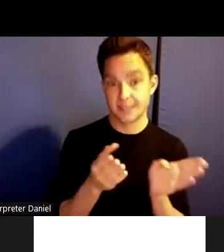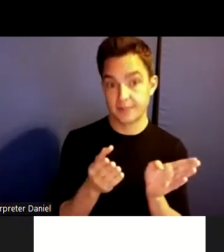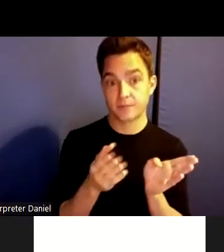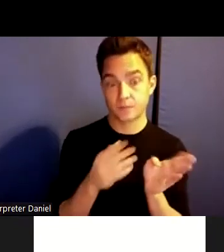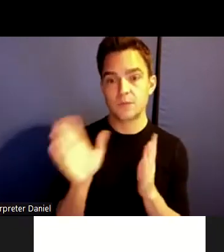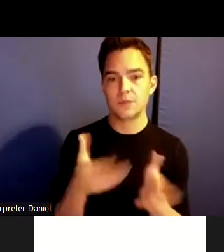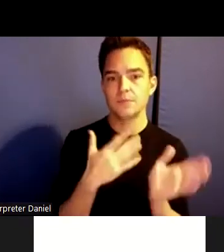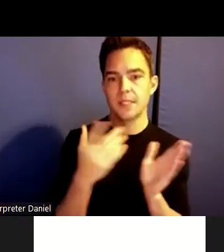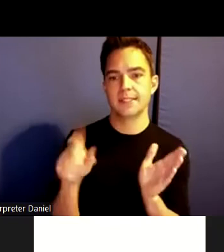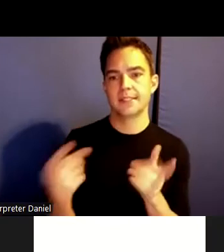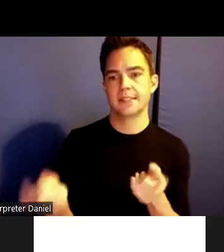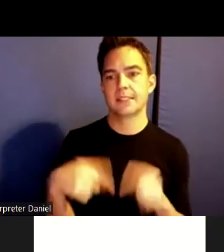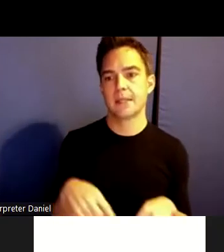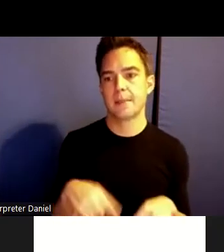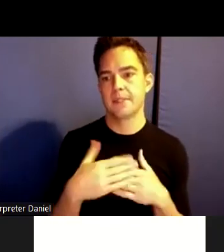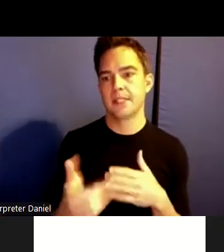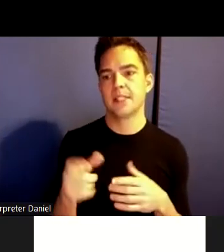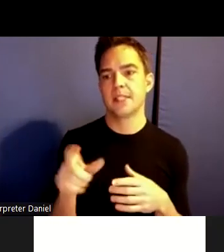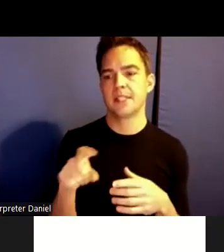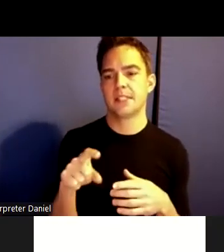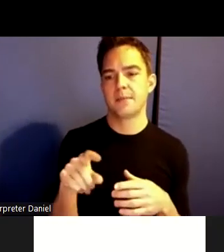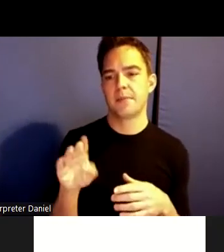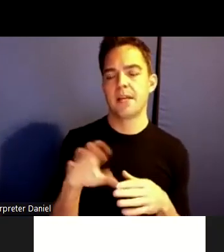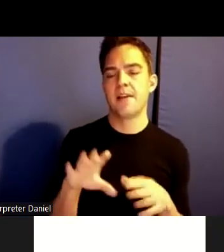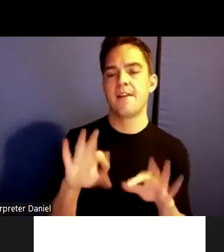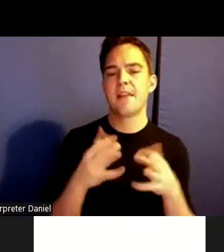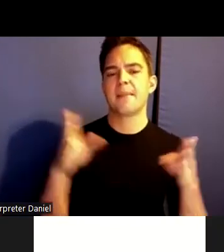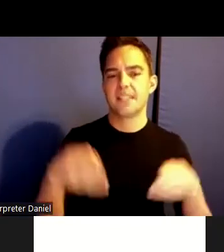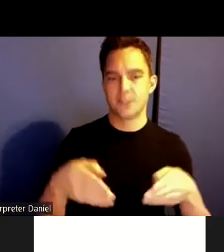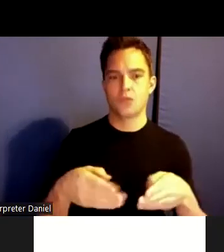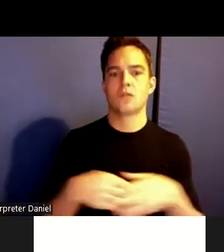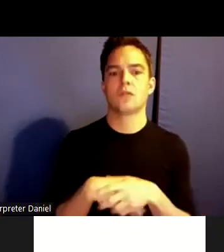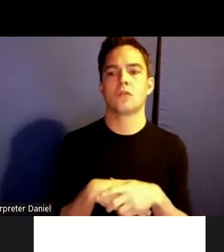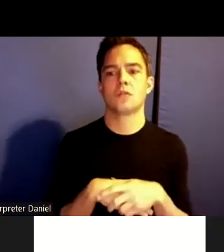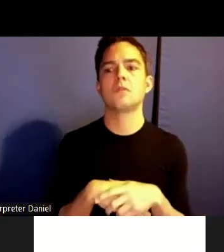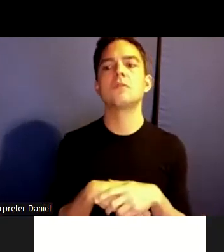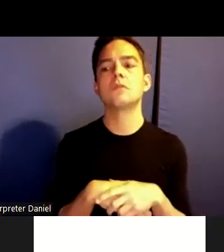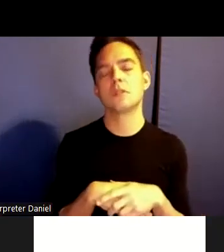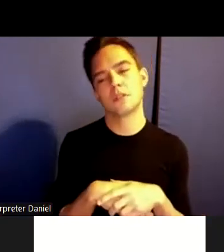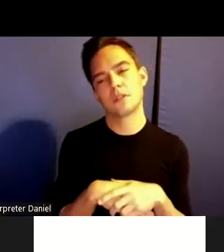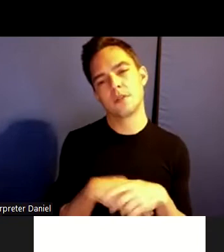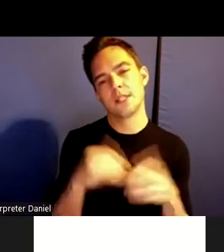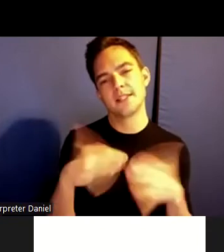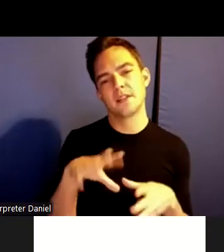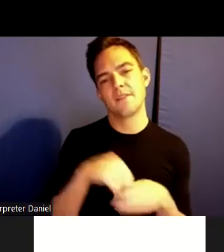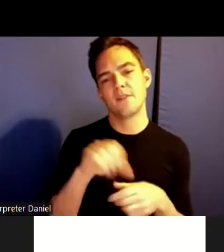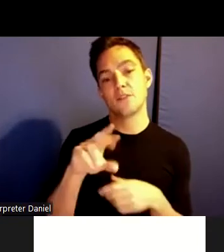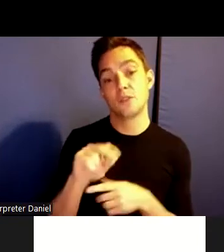to come, needed to be family centered. So we still would involve Susan, but we would have